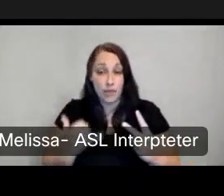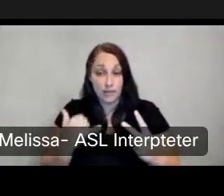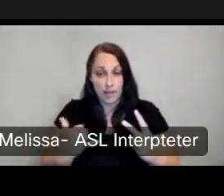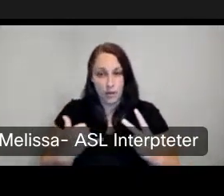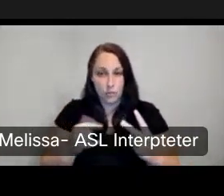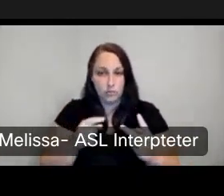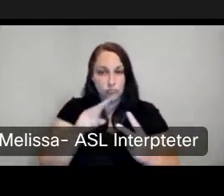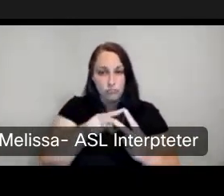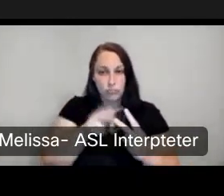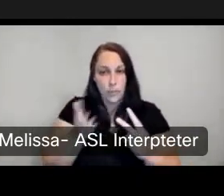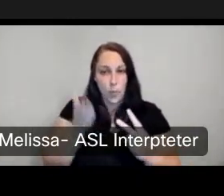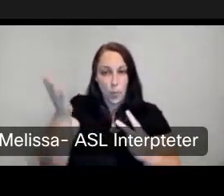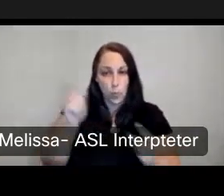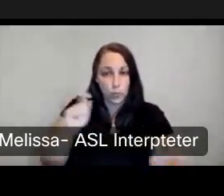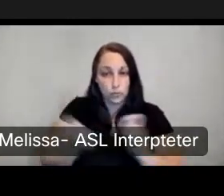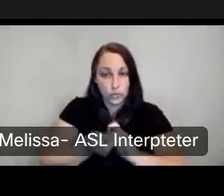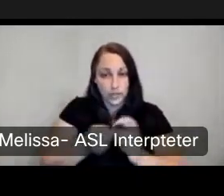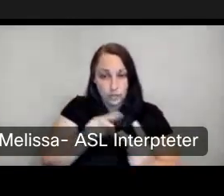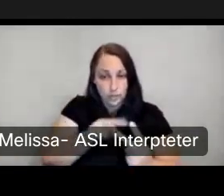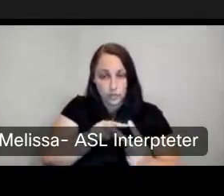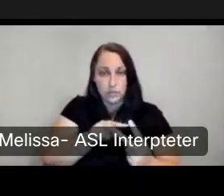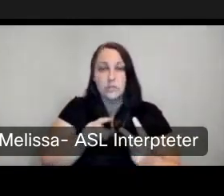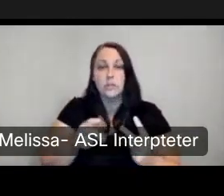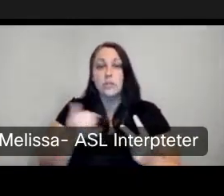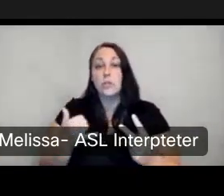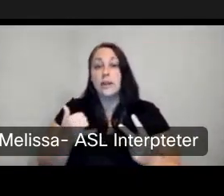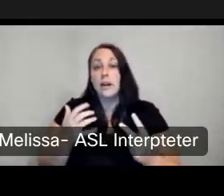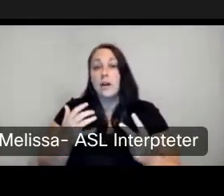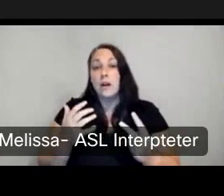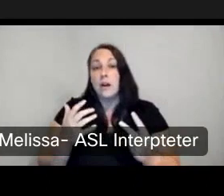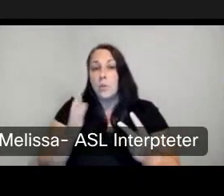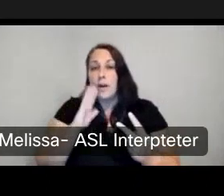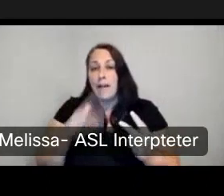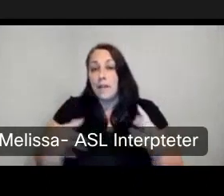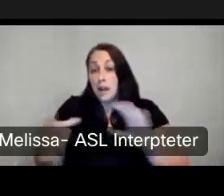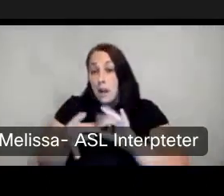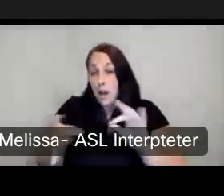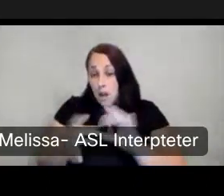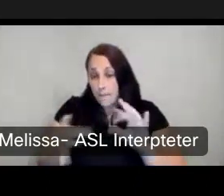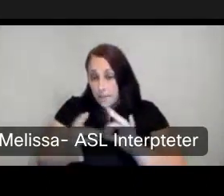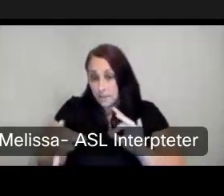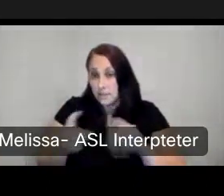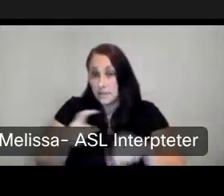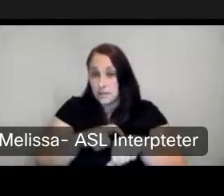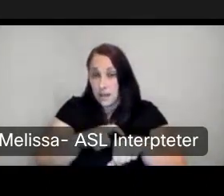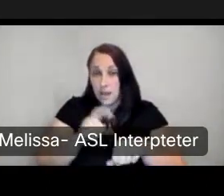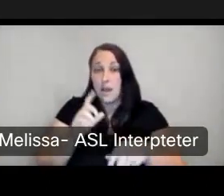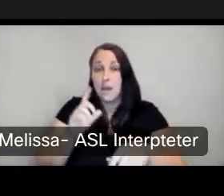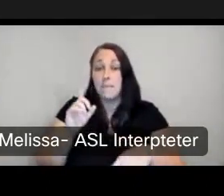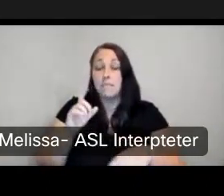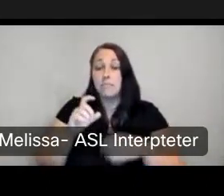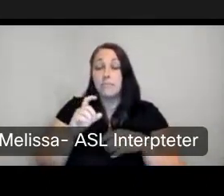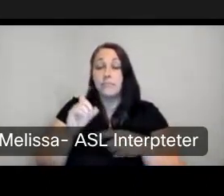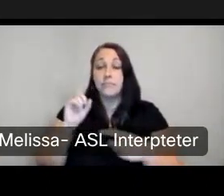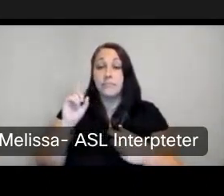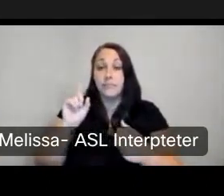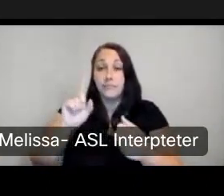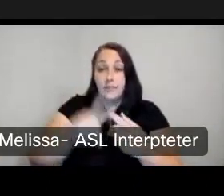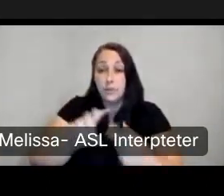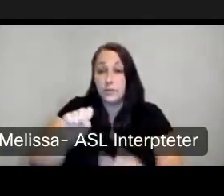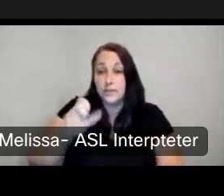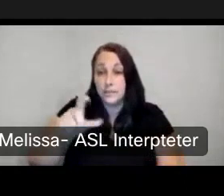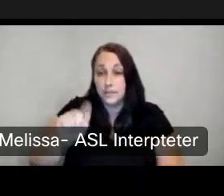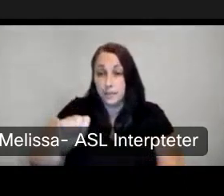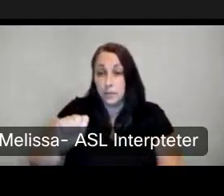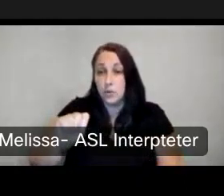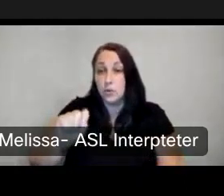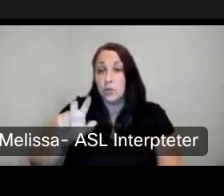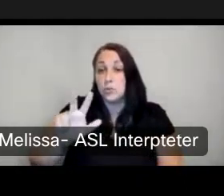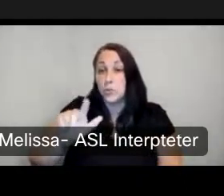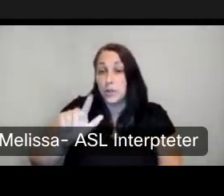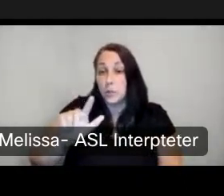we are having a common period which will extend till September 23 2022 that is not this Friday but